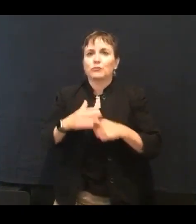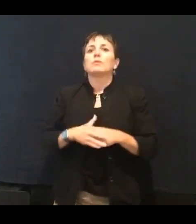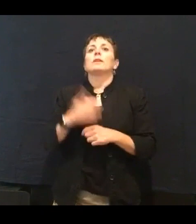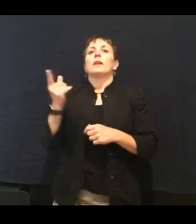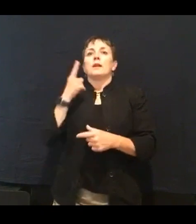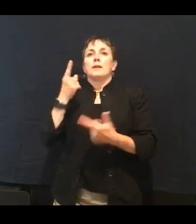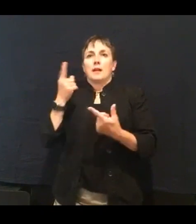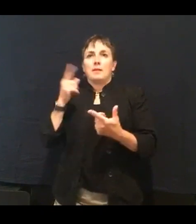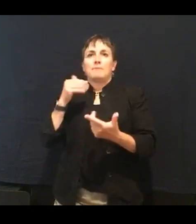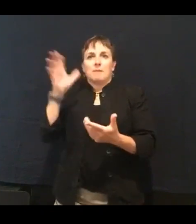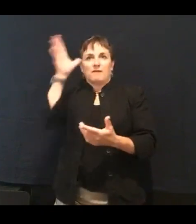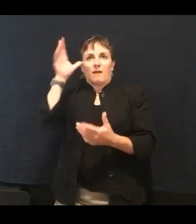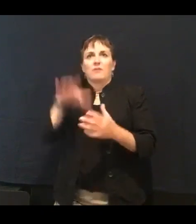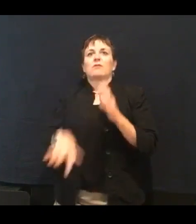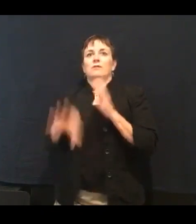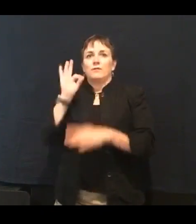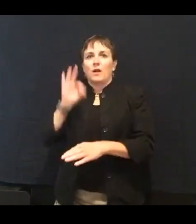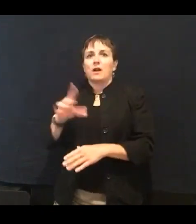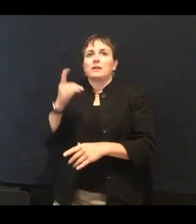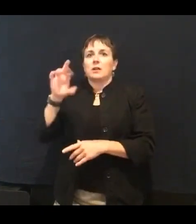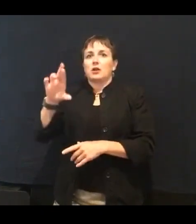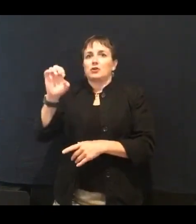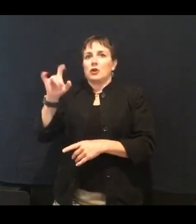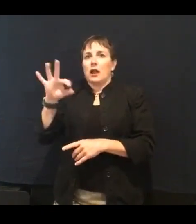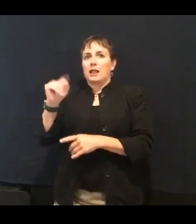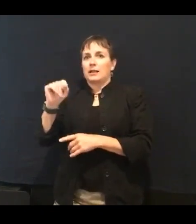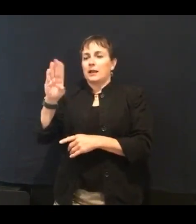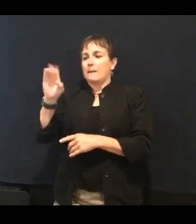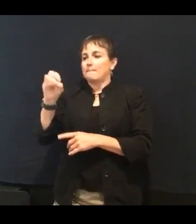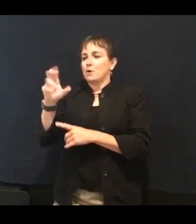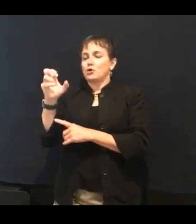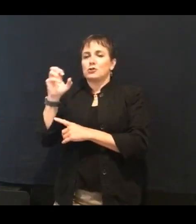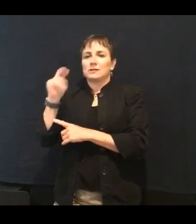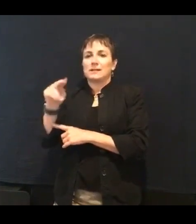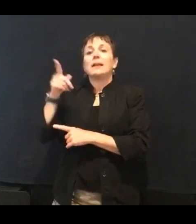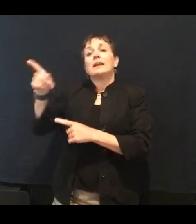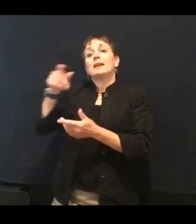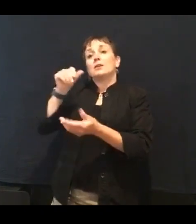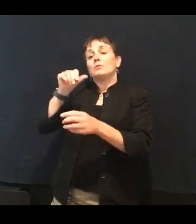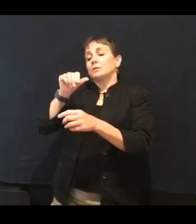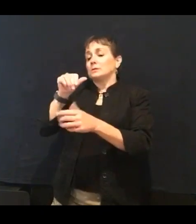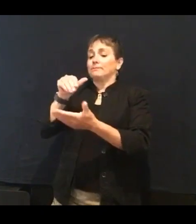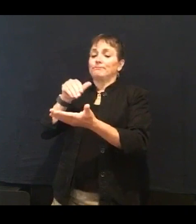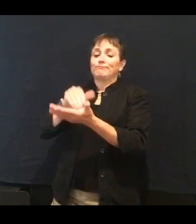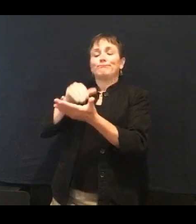a Harvard Medical School professor, clinician at Massachusetts Eye and Ear Hospital